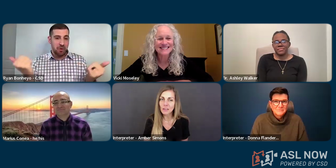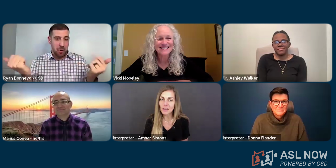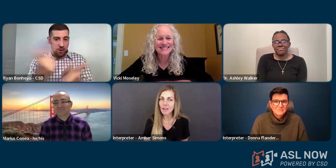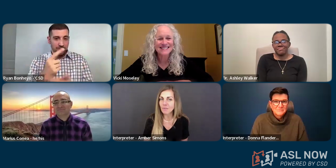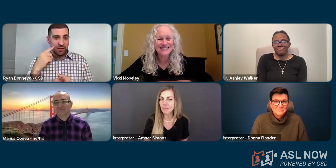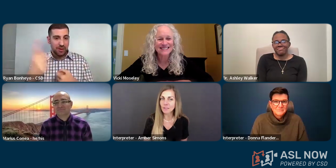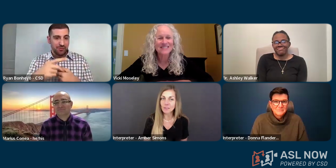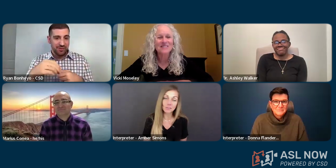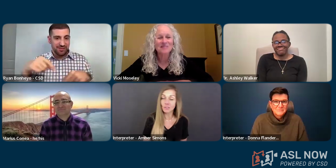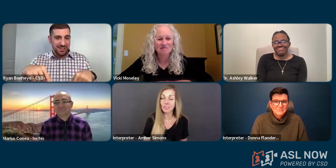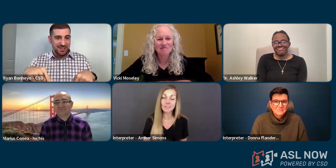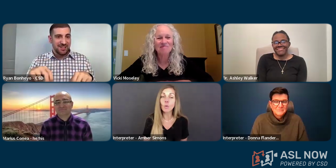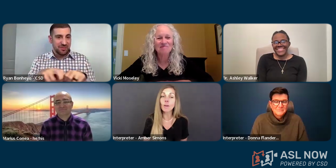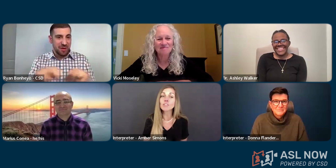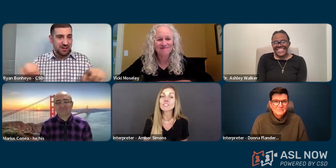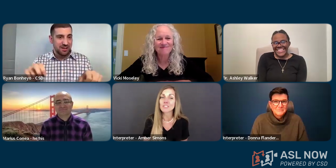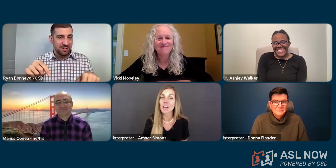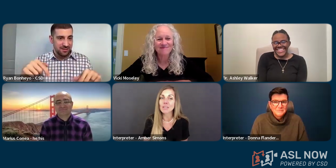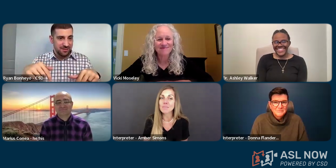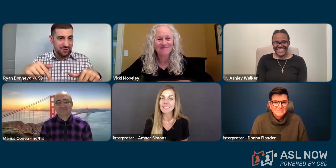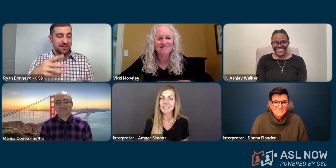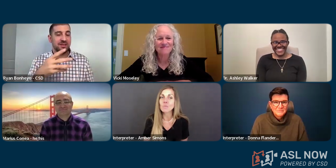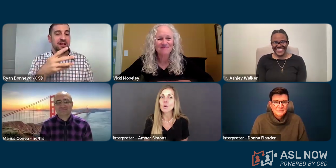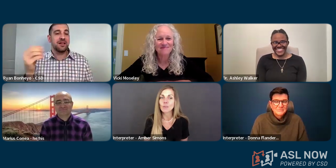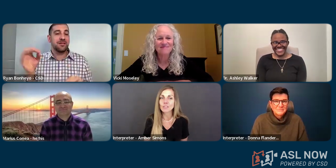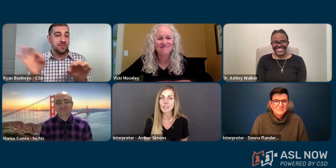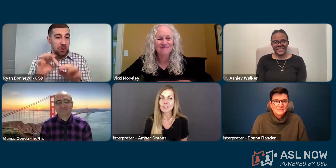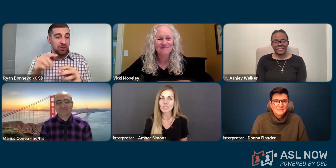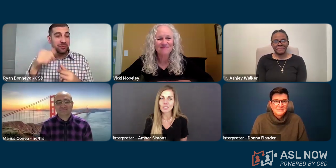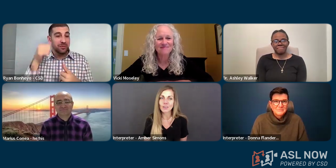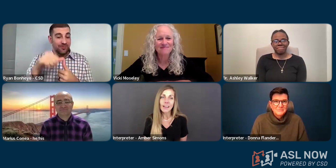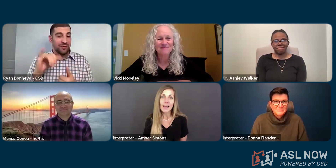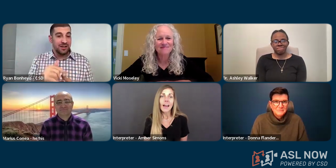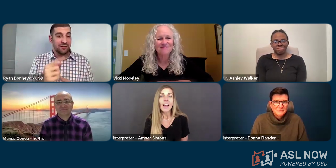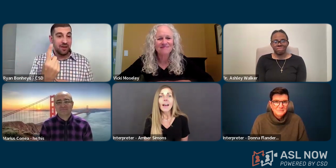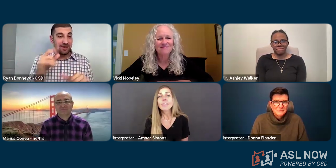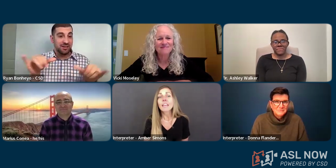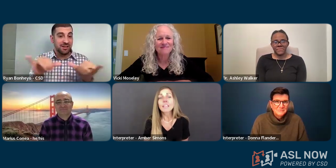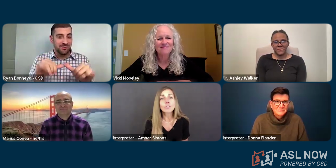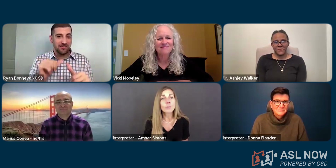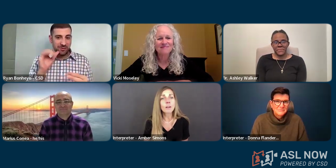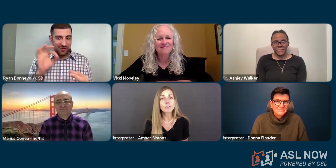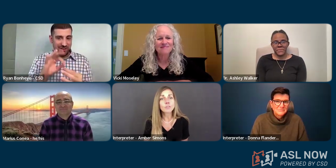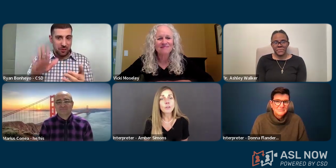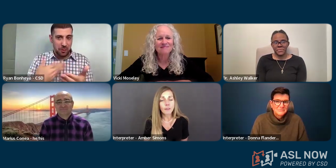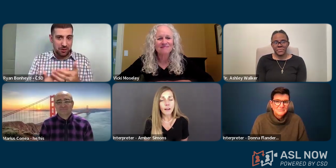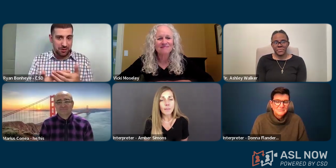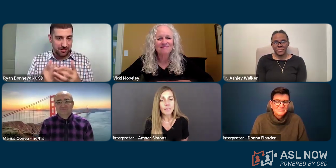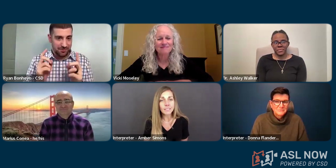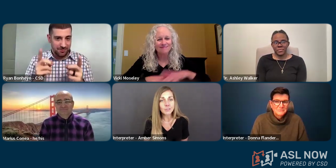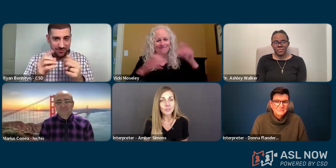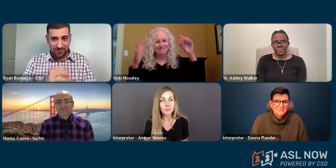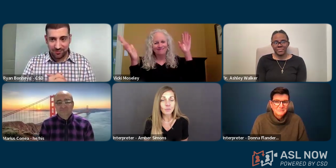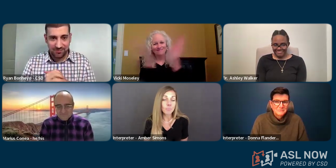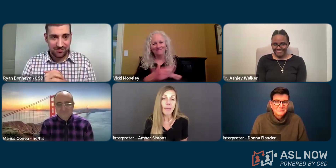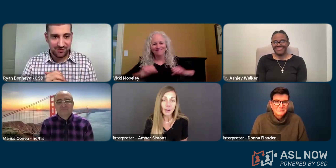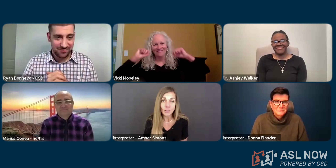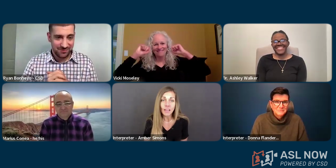We have the questions documented and we'll reach out to you. Thank you so much for coming to this panel.